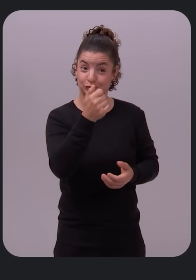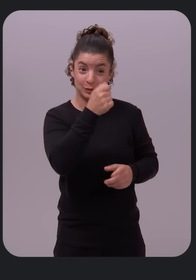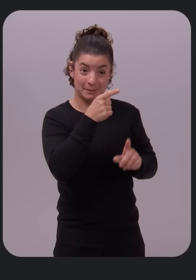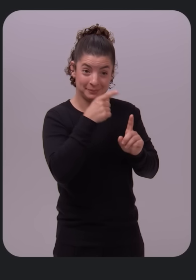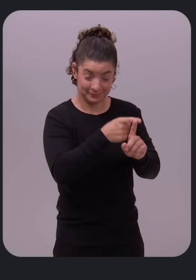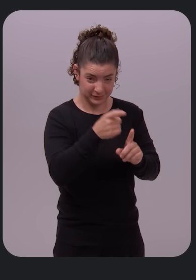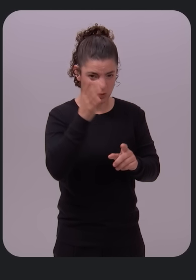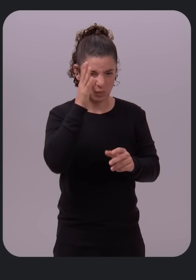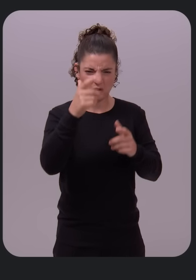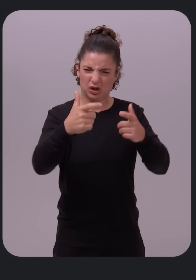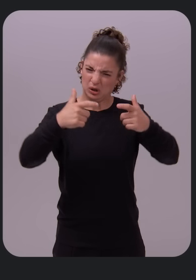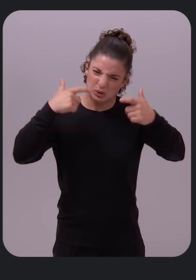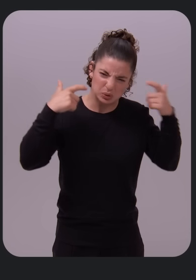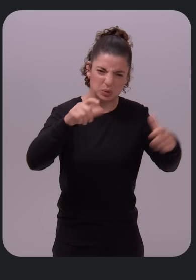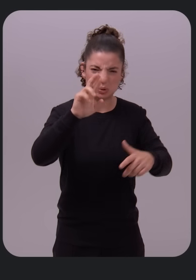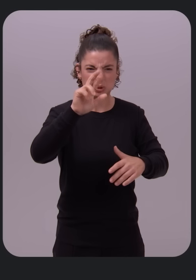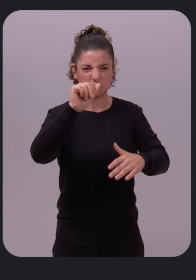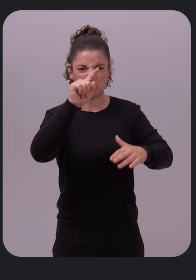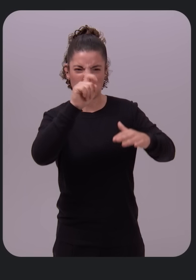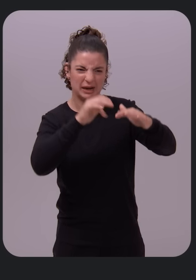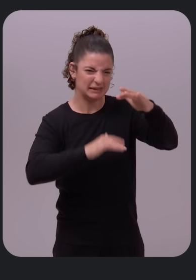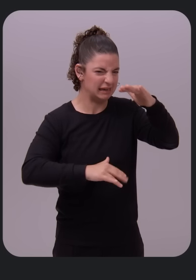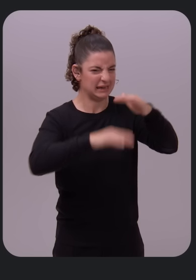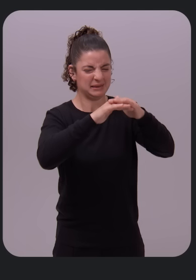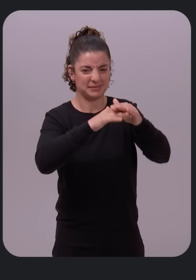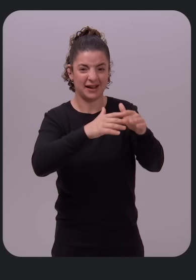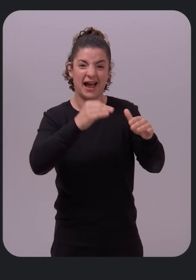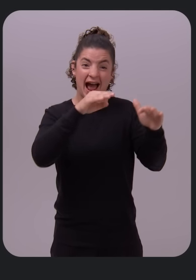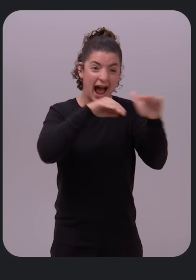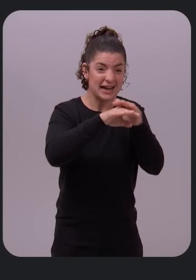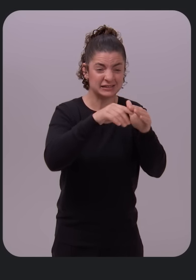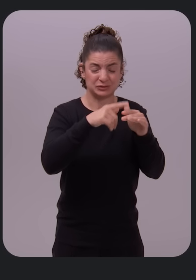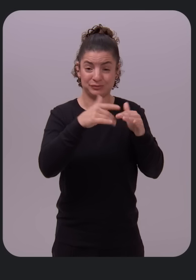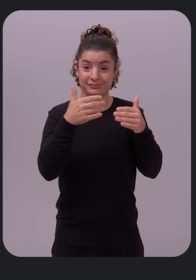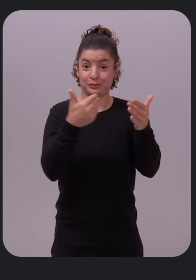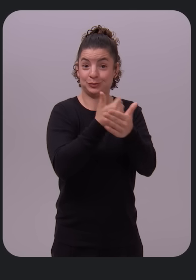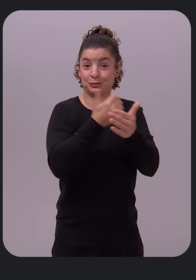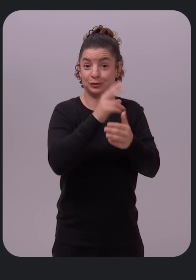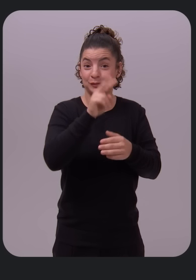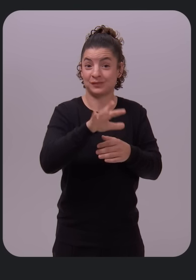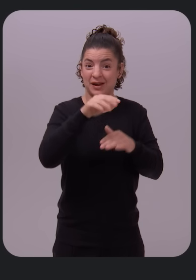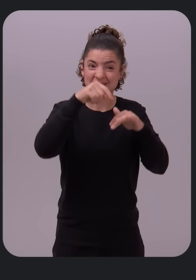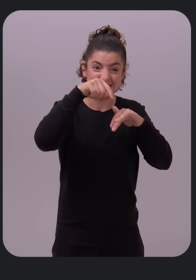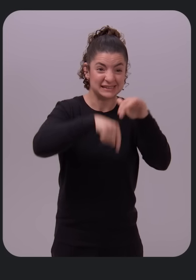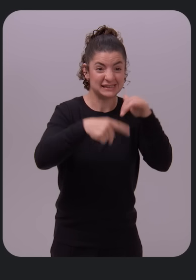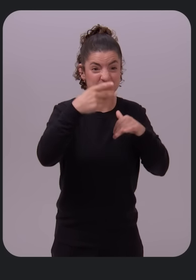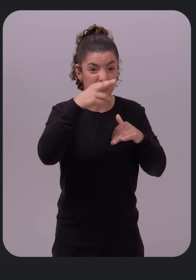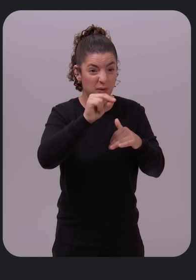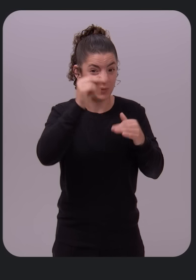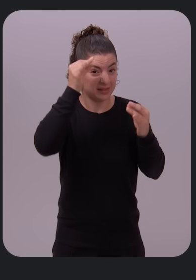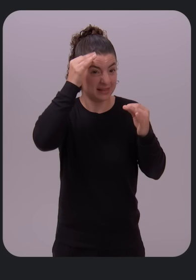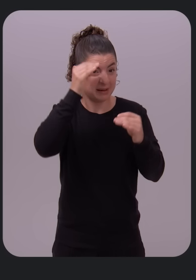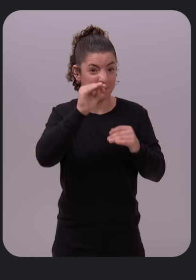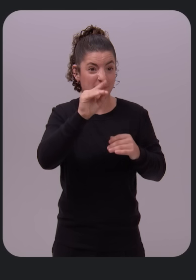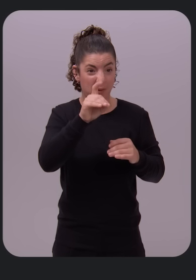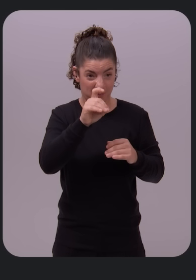you'll get huge rate limits and access to that 2.5 Pro Deep Think mode in the Gemini app when it's ready.